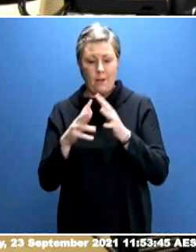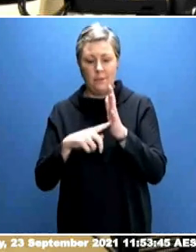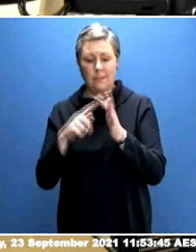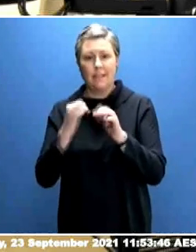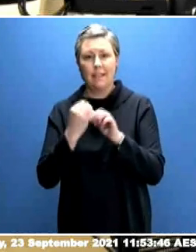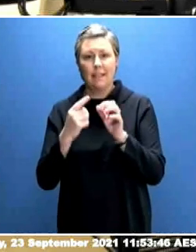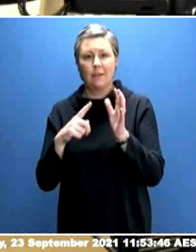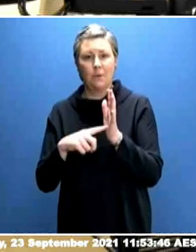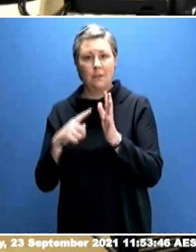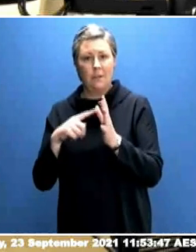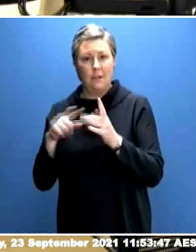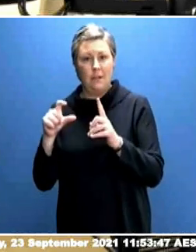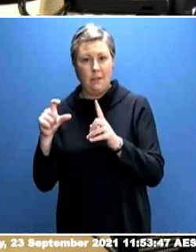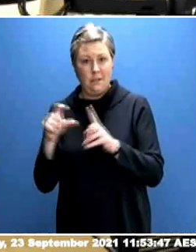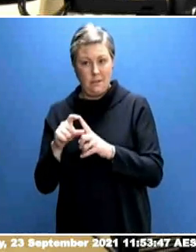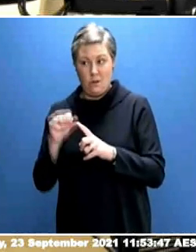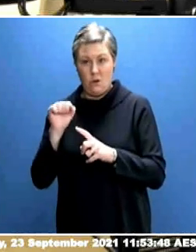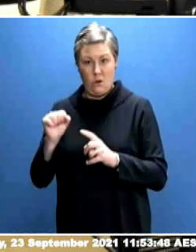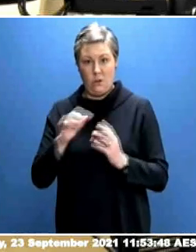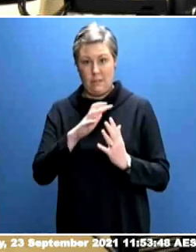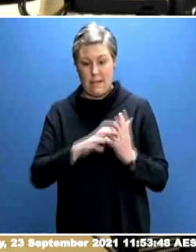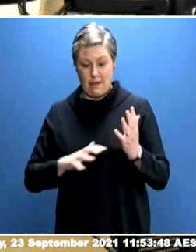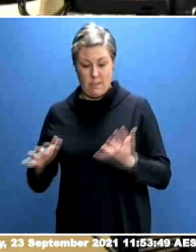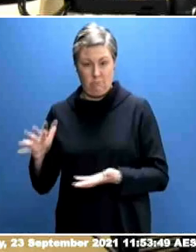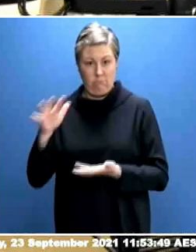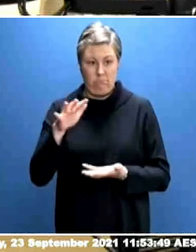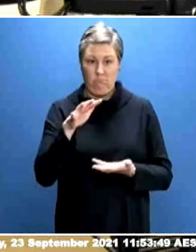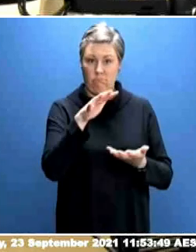A copy of Ms Kelso's statement is in Tender Bundle Part C at Tab 88.